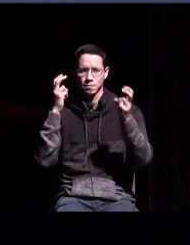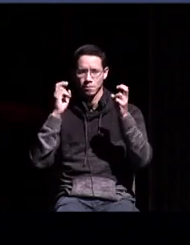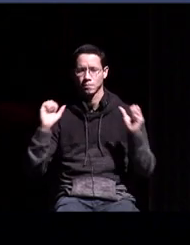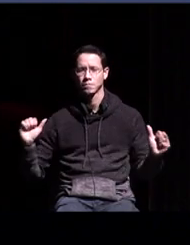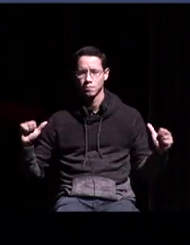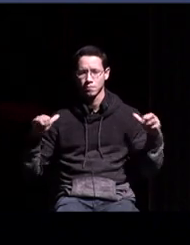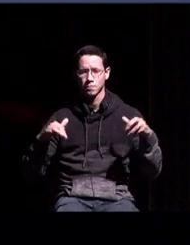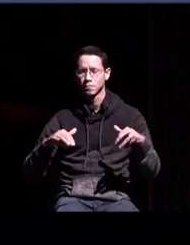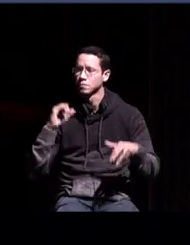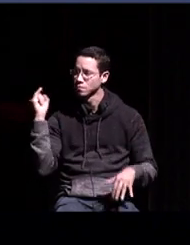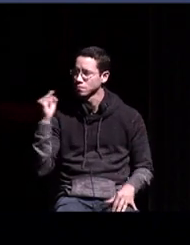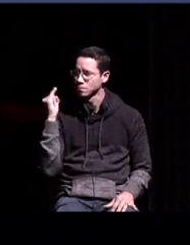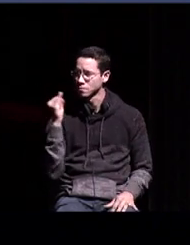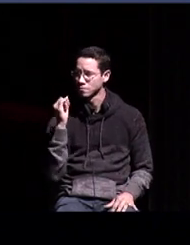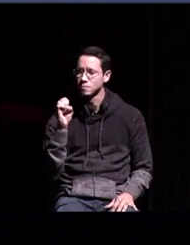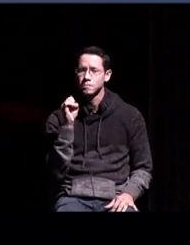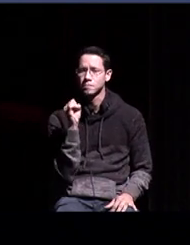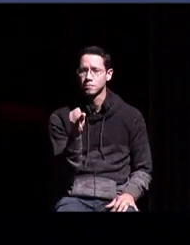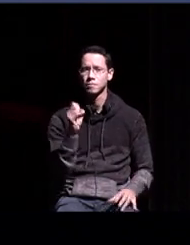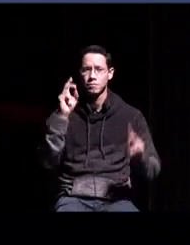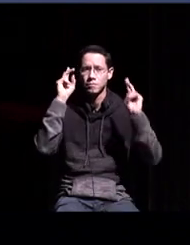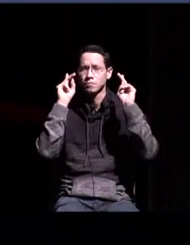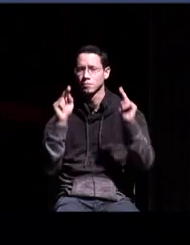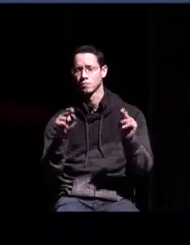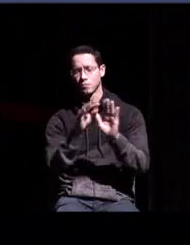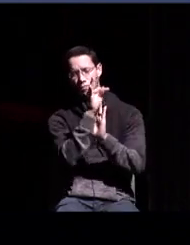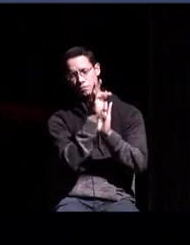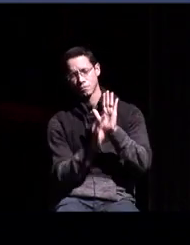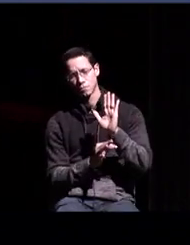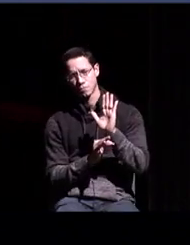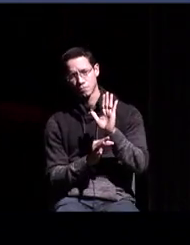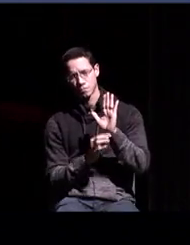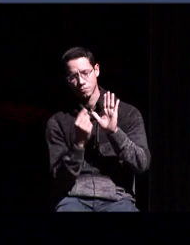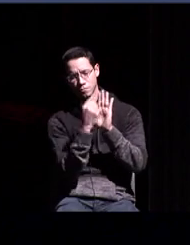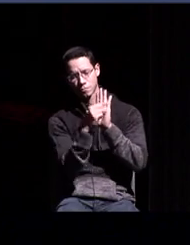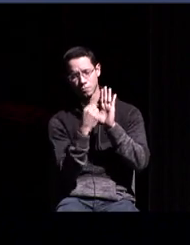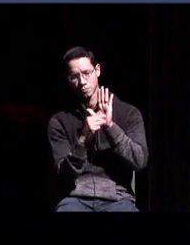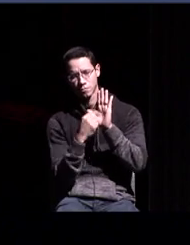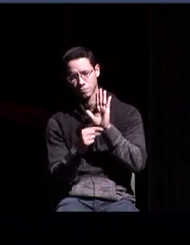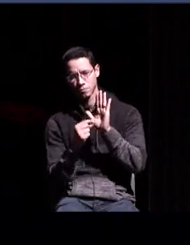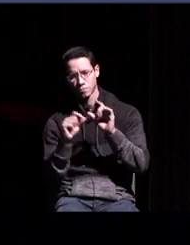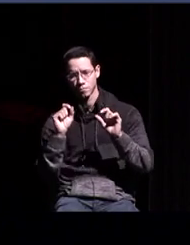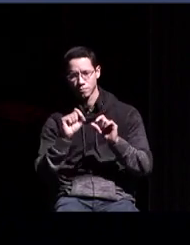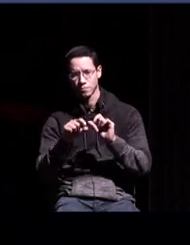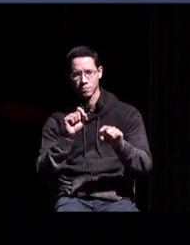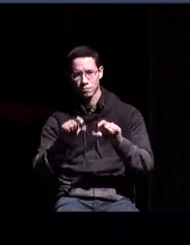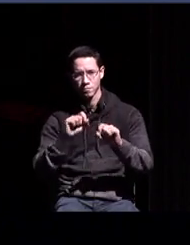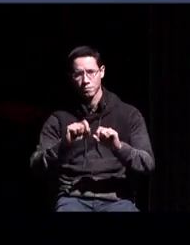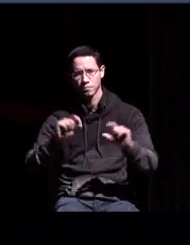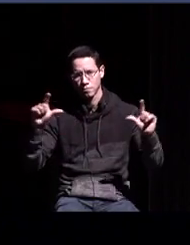for me is like a text full of hyperlinks that you will be able to access in different situations,